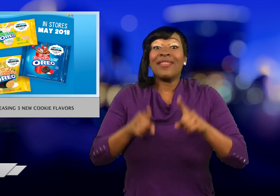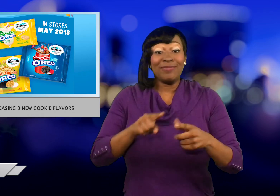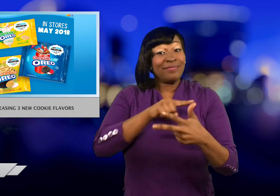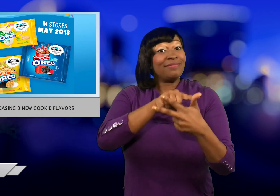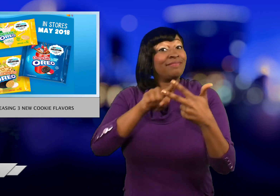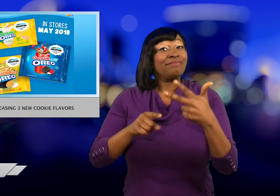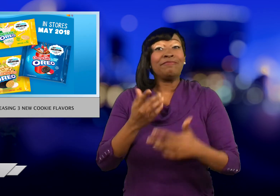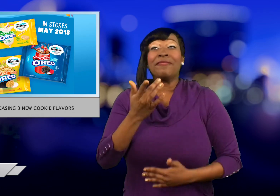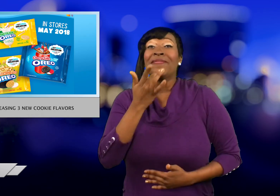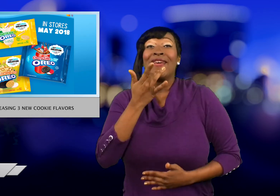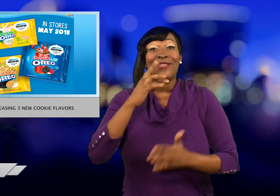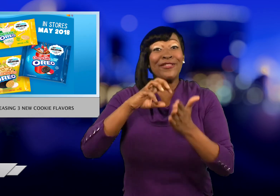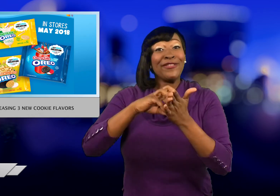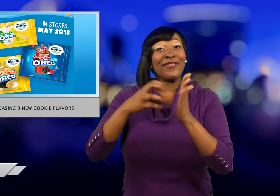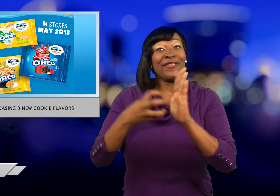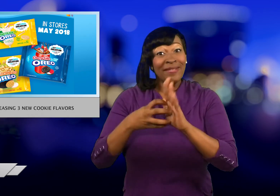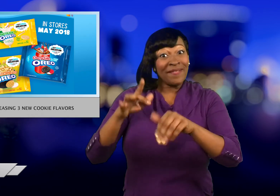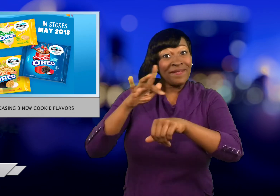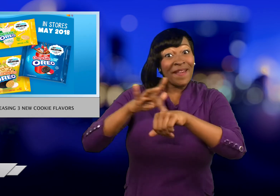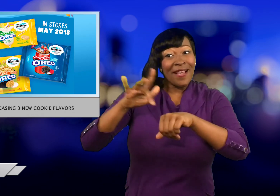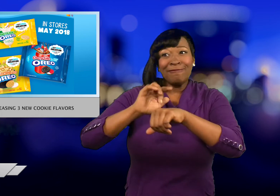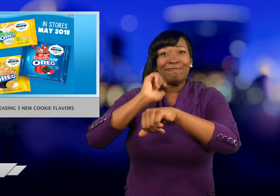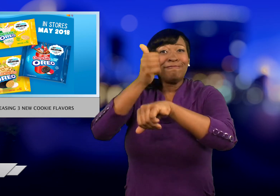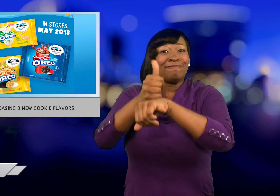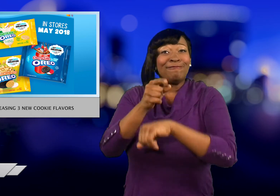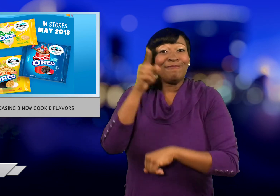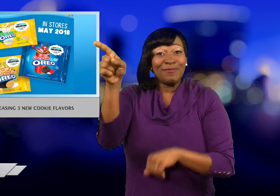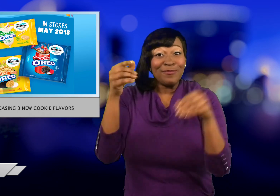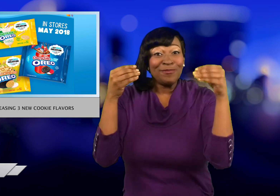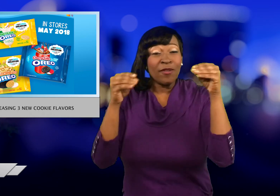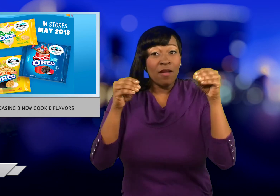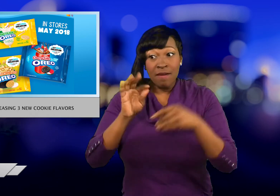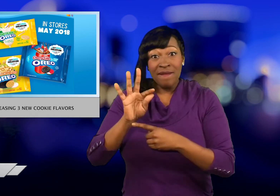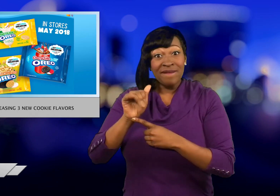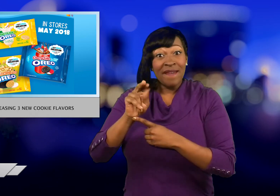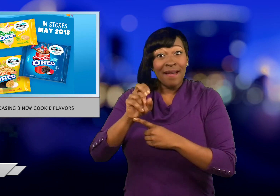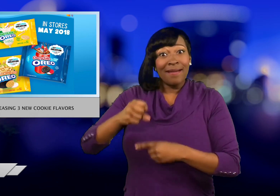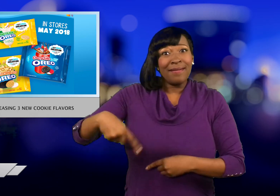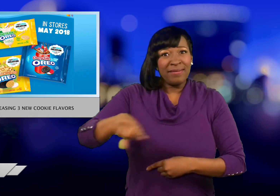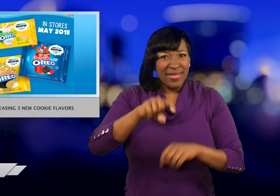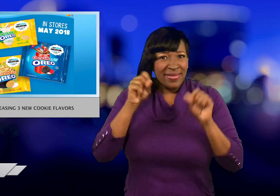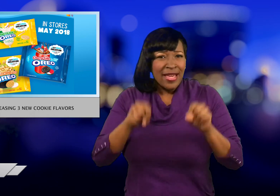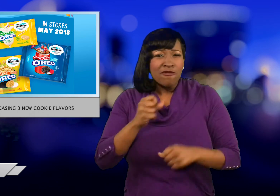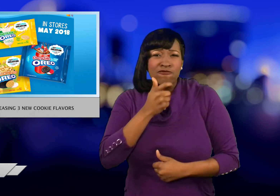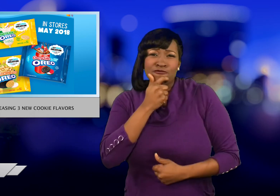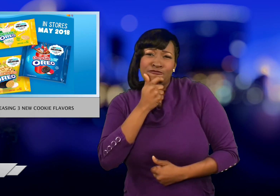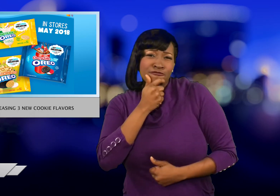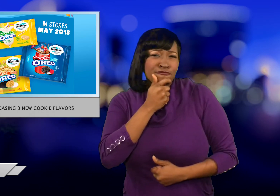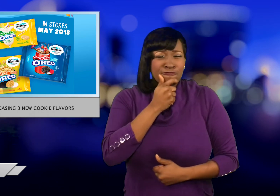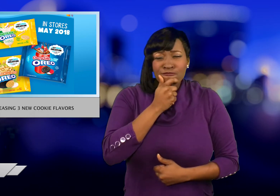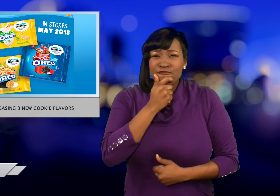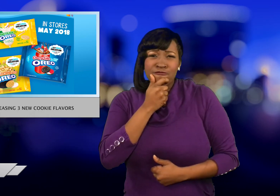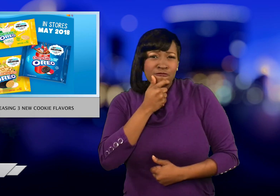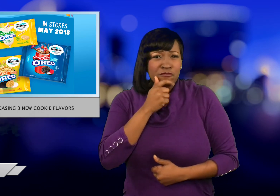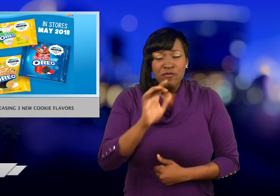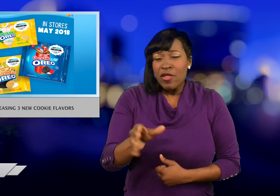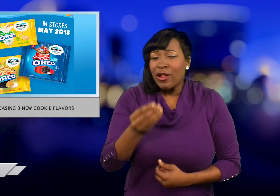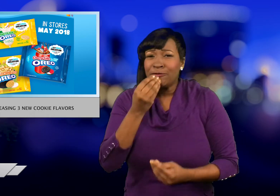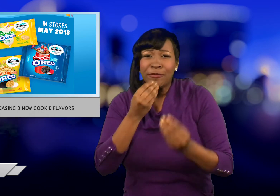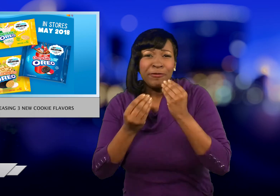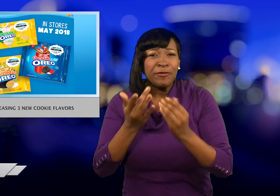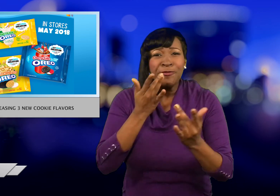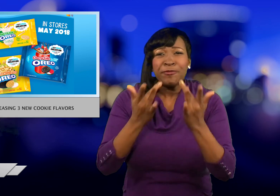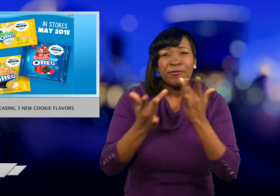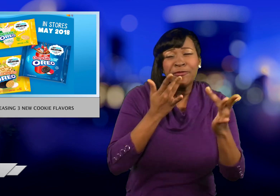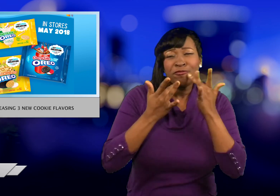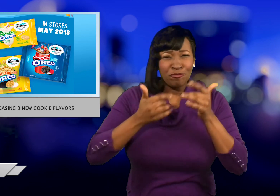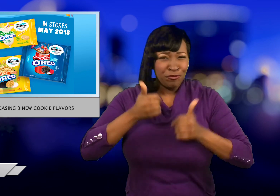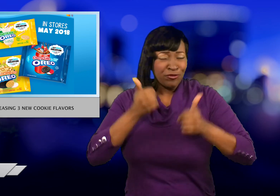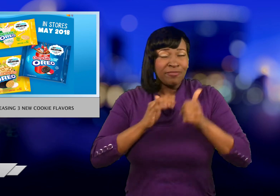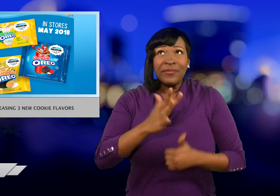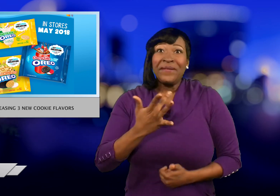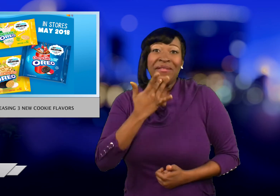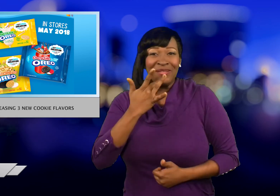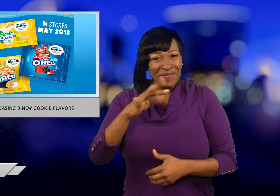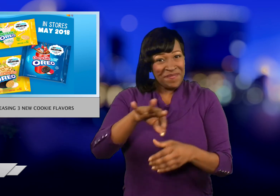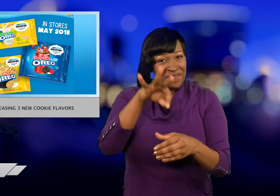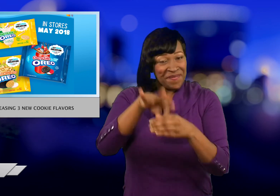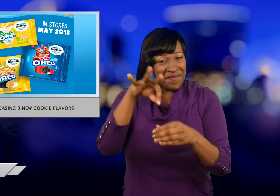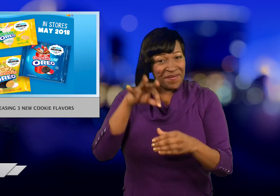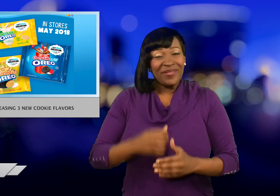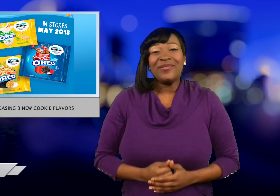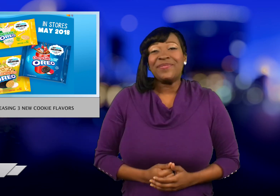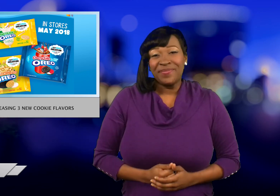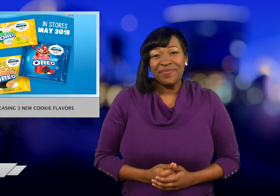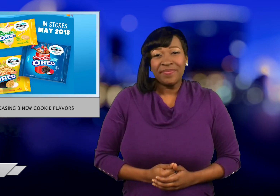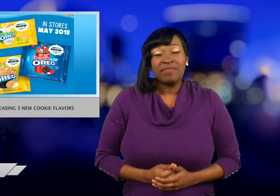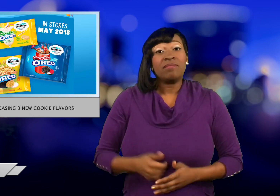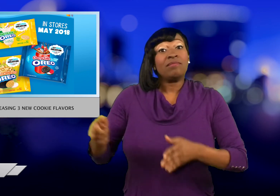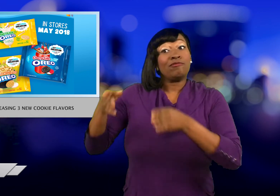Once they are available, fans can vote on their favorite.